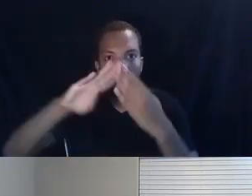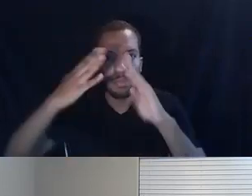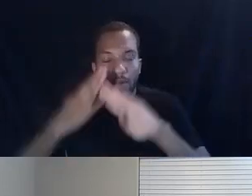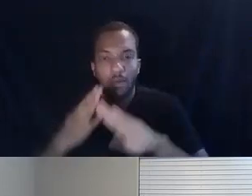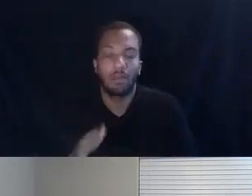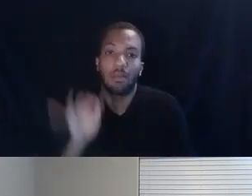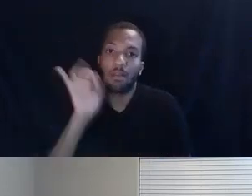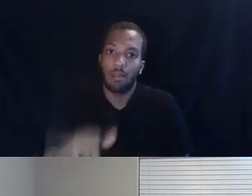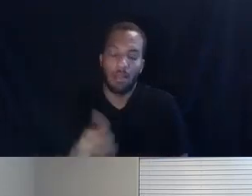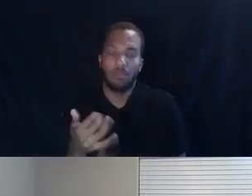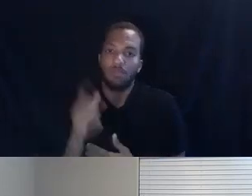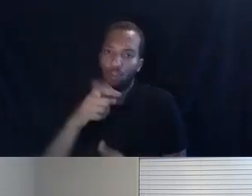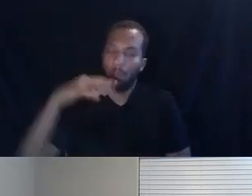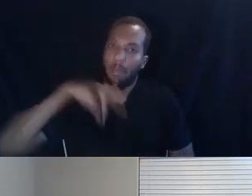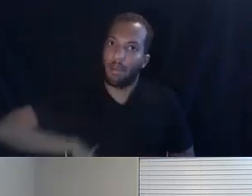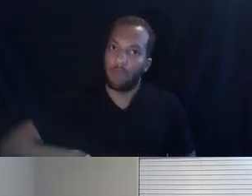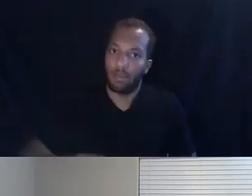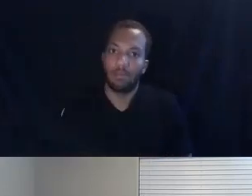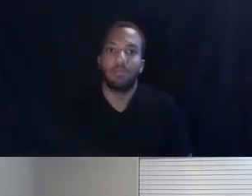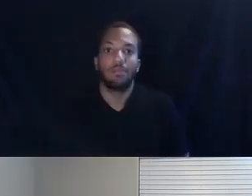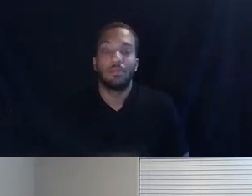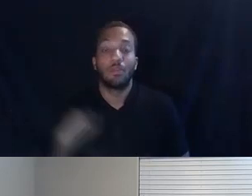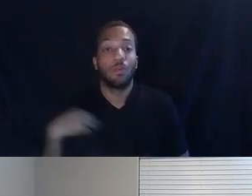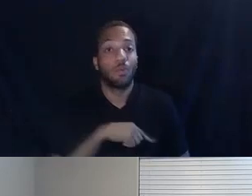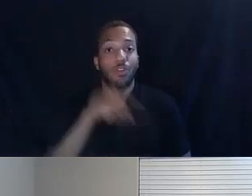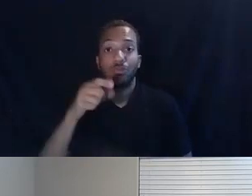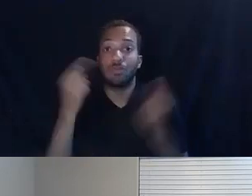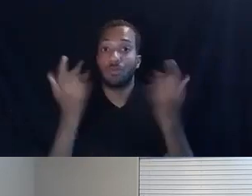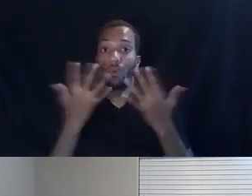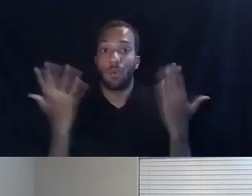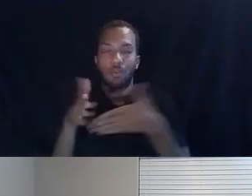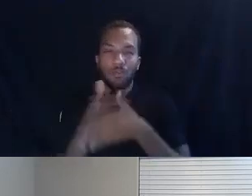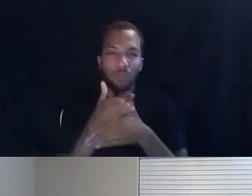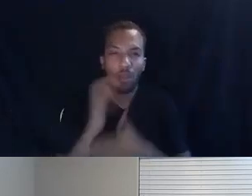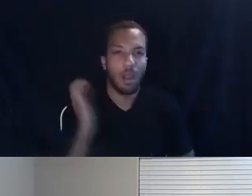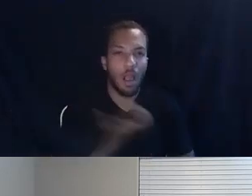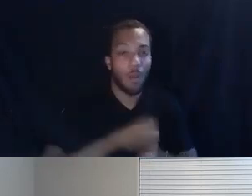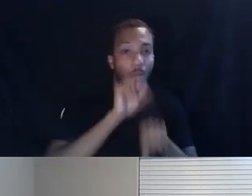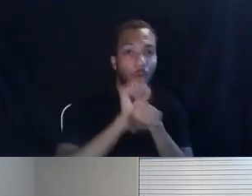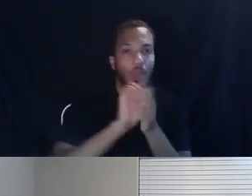So that means that we as health systems need to continue to share about the work that we're doing, the breadth and depth of what it is.